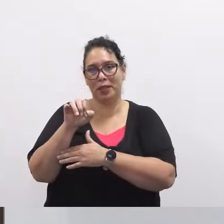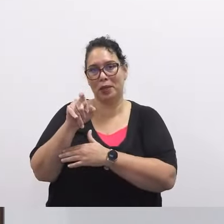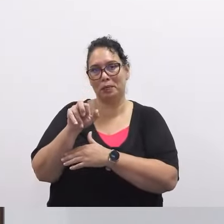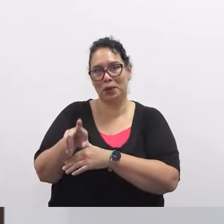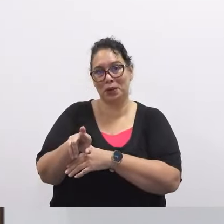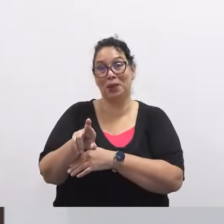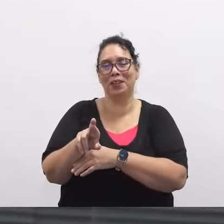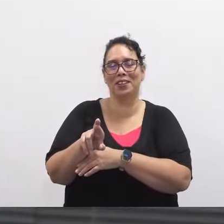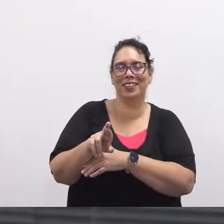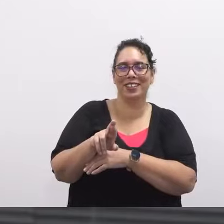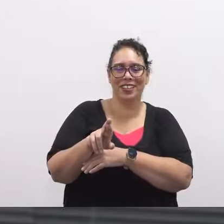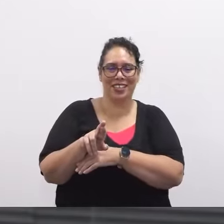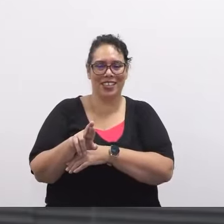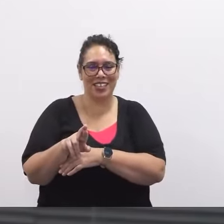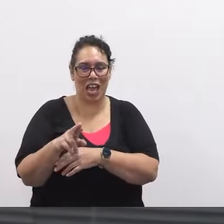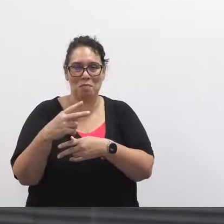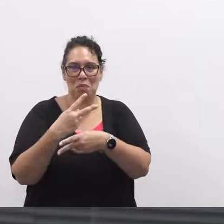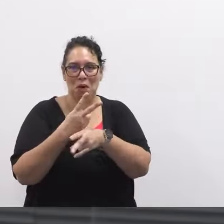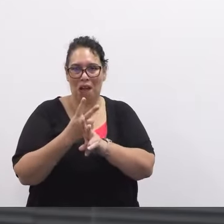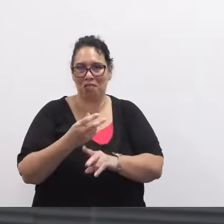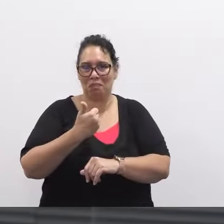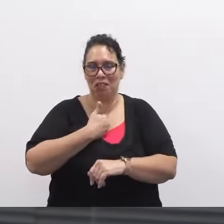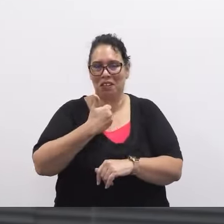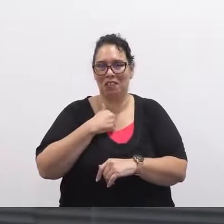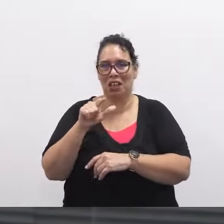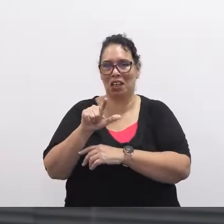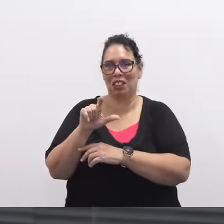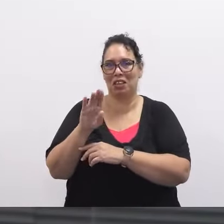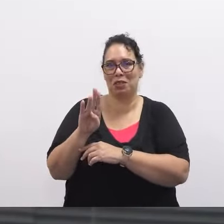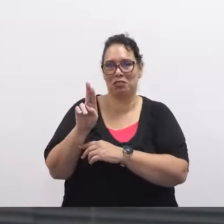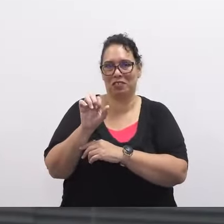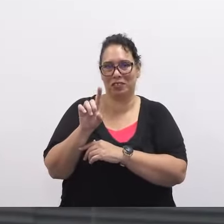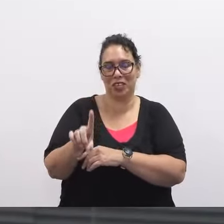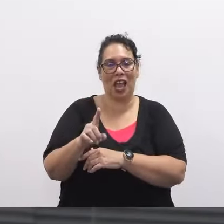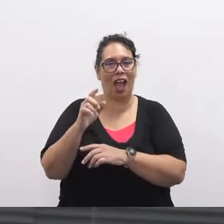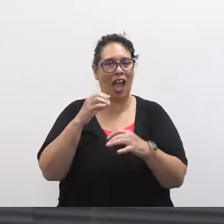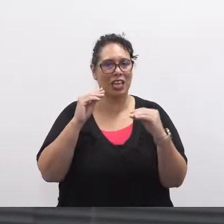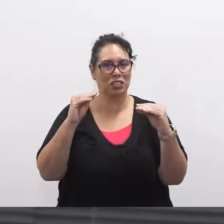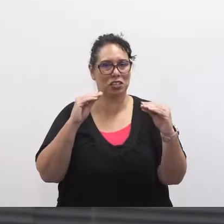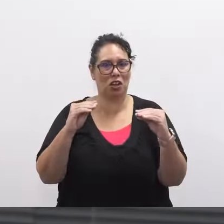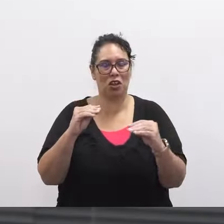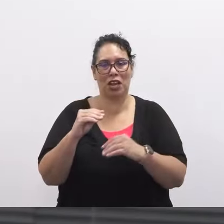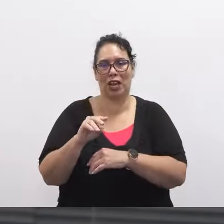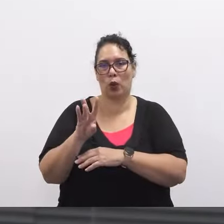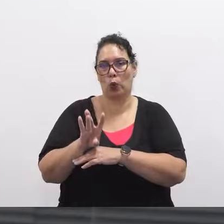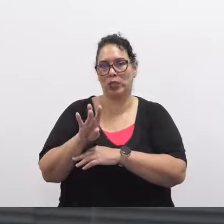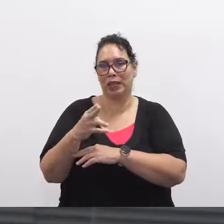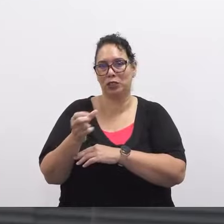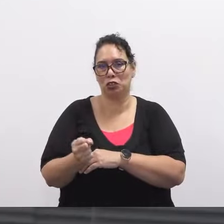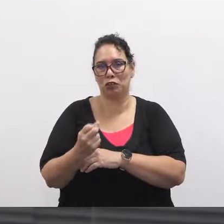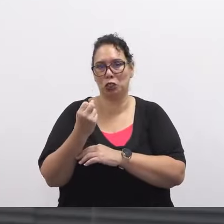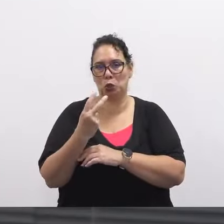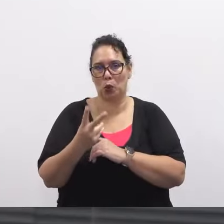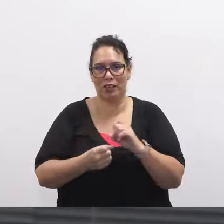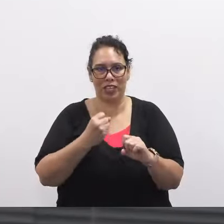I'm also a product of Long Beach Unified. And I also taught at Wilson High School for 12 years. My wife and I are here simply